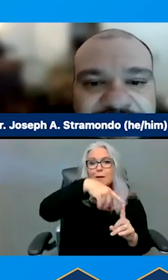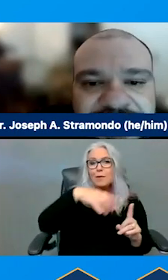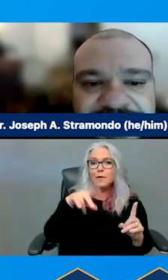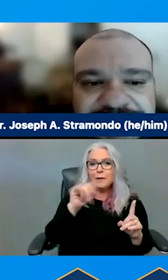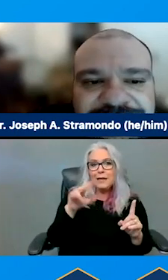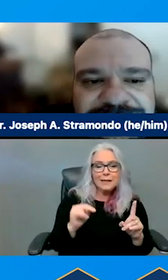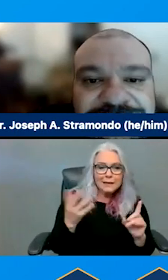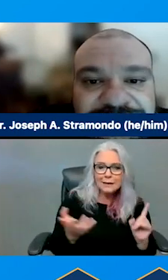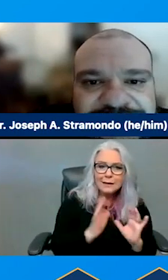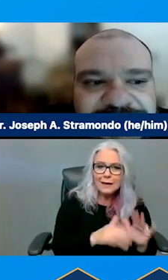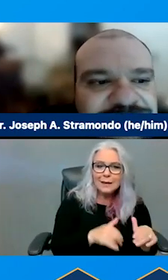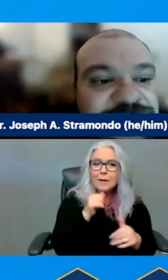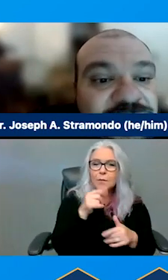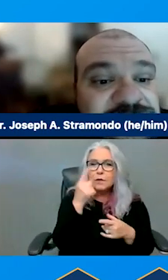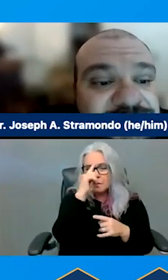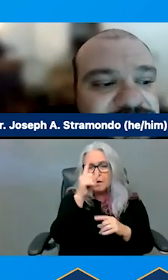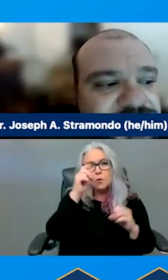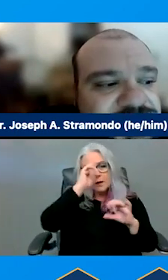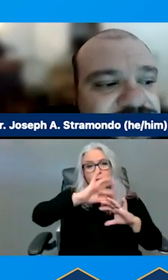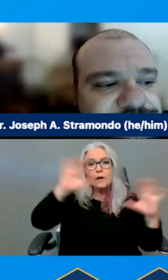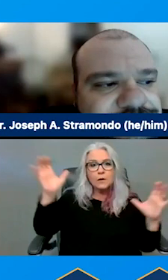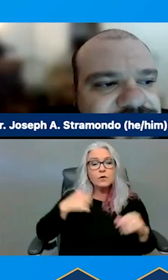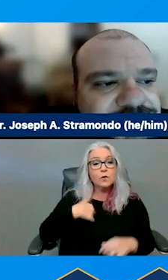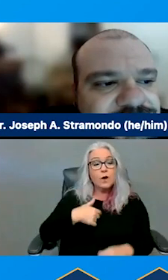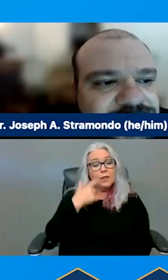today I'm going to suggest that we have a thought experiment